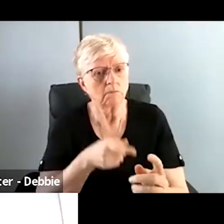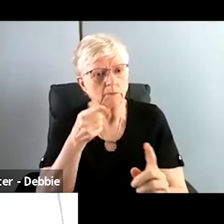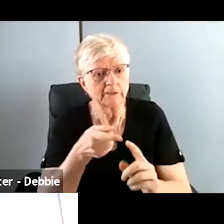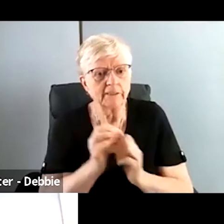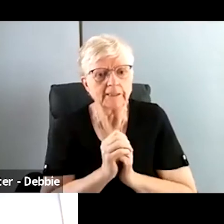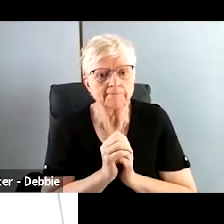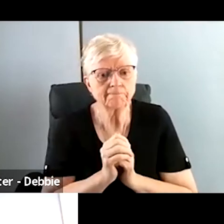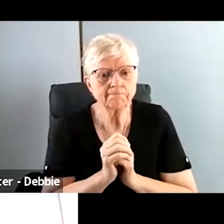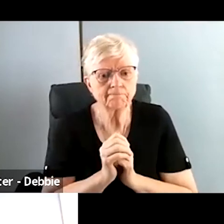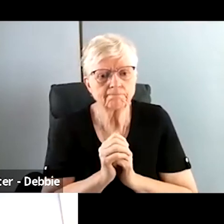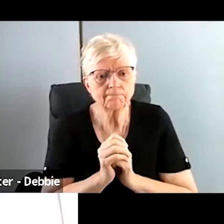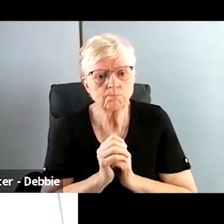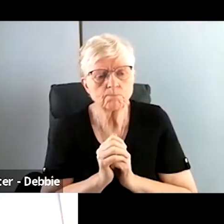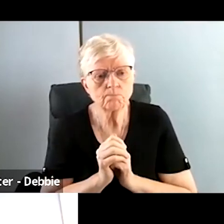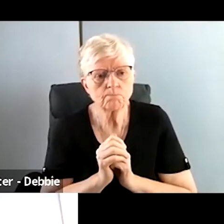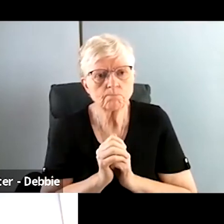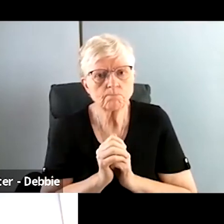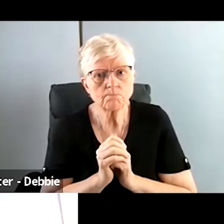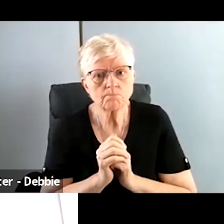A SERVICE PROVIDER, THERE'S PROVISION OF CAPTIONING